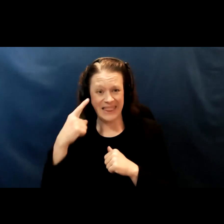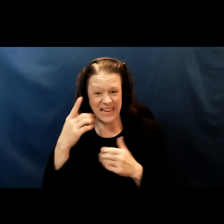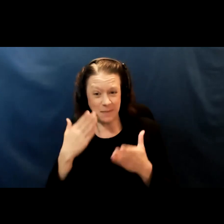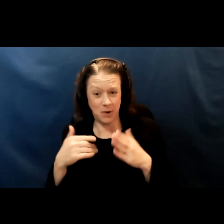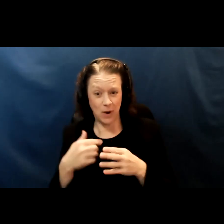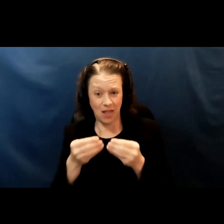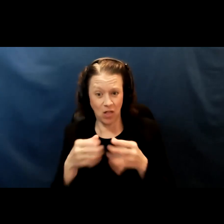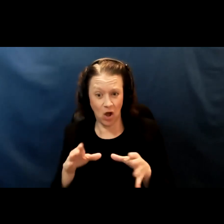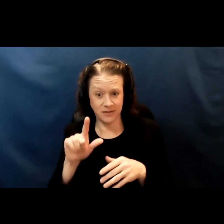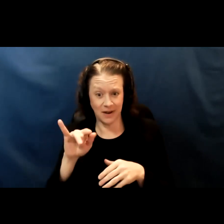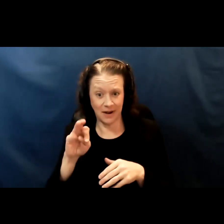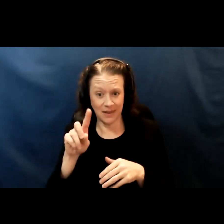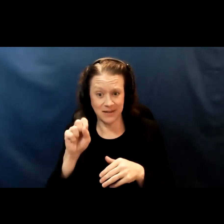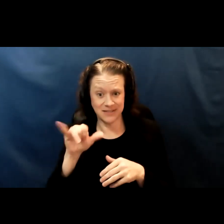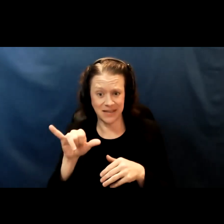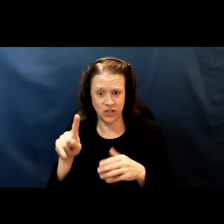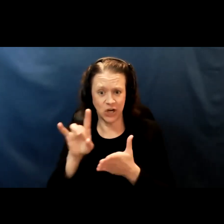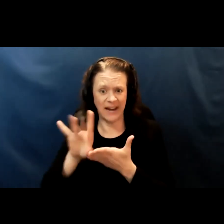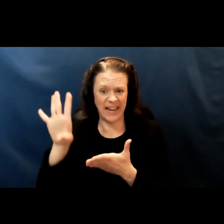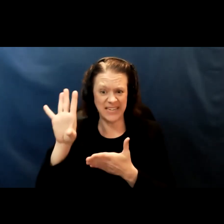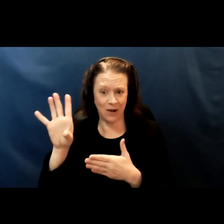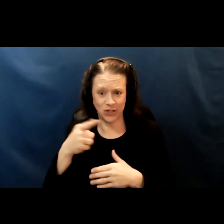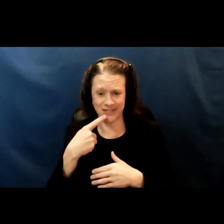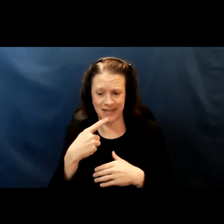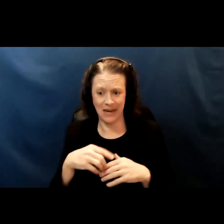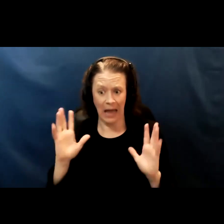She got kicked out she said. She's back.